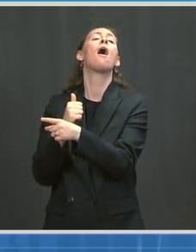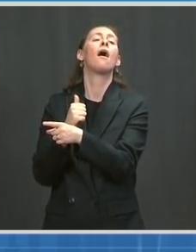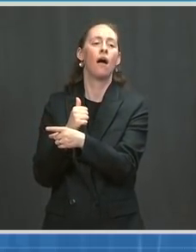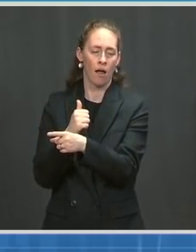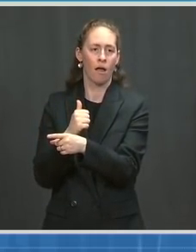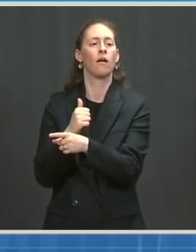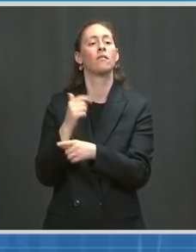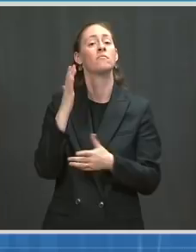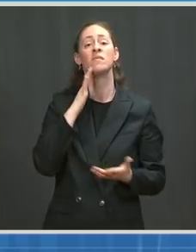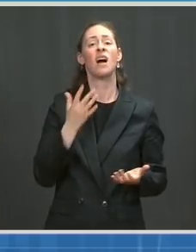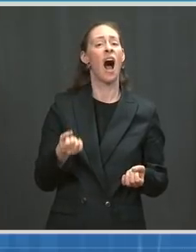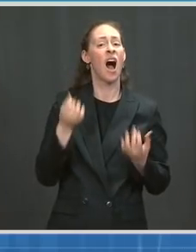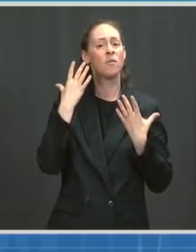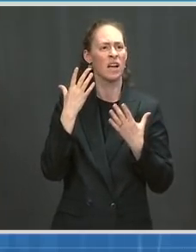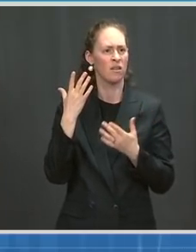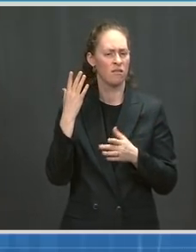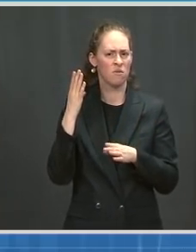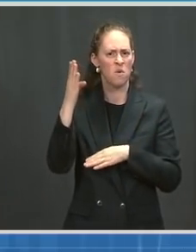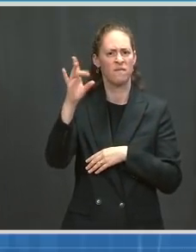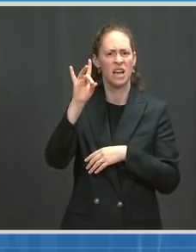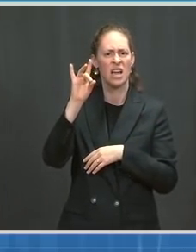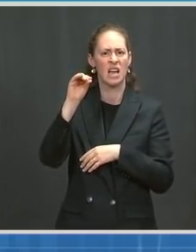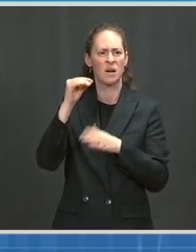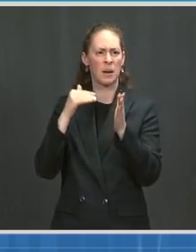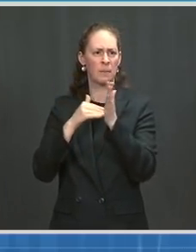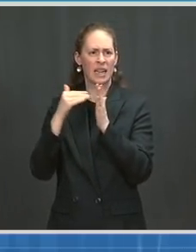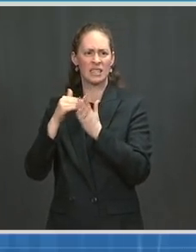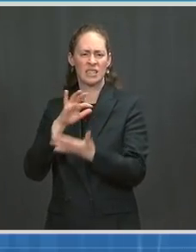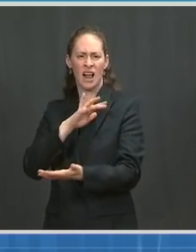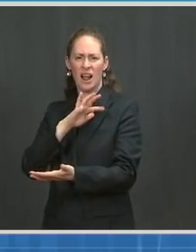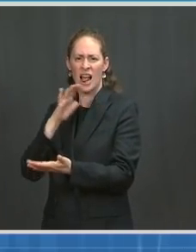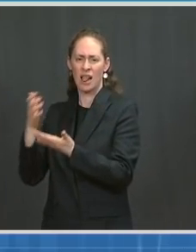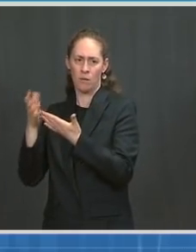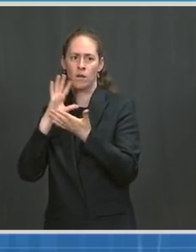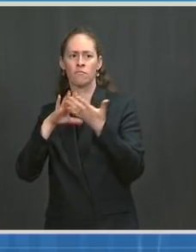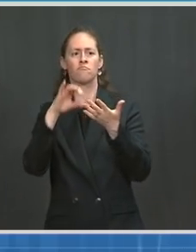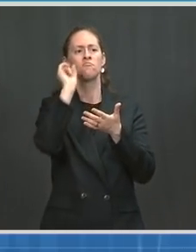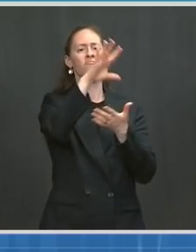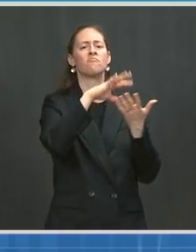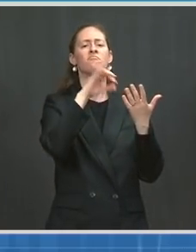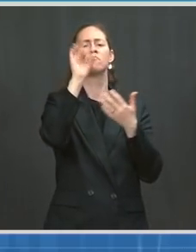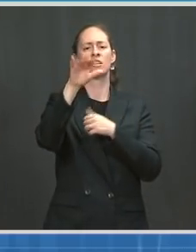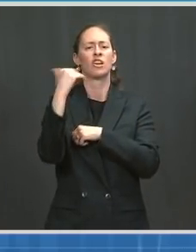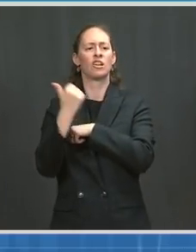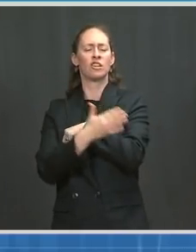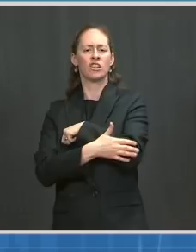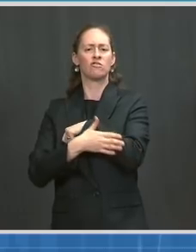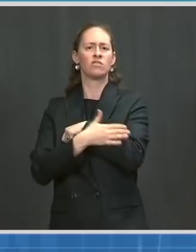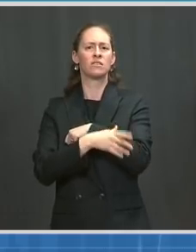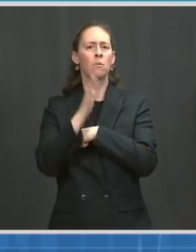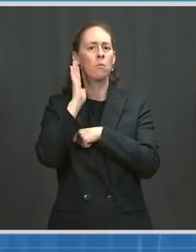that have been procured in the U.S. -- are going to be sent overseas. That's in addition to the $4 billion commitment